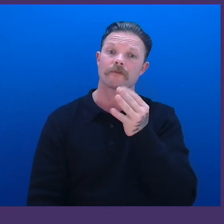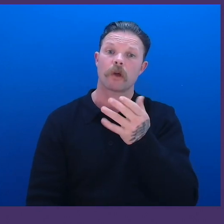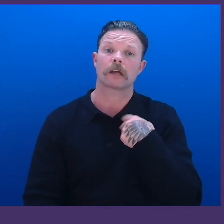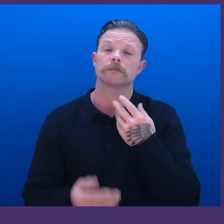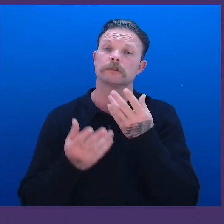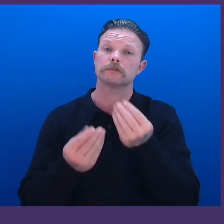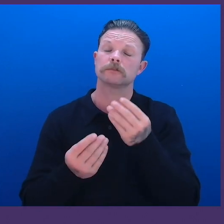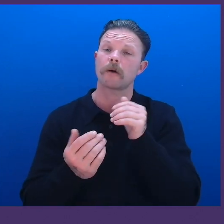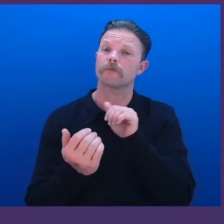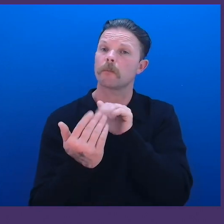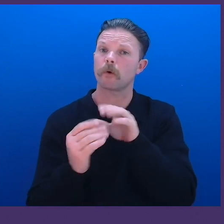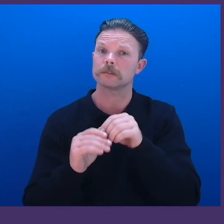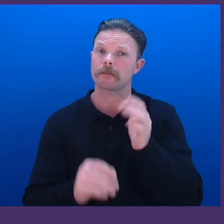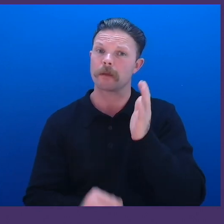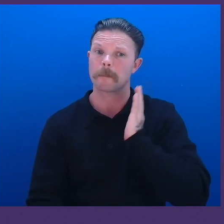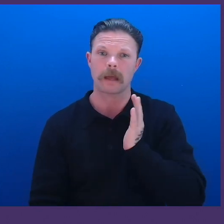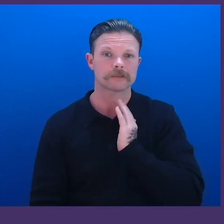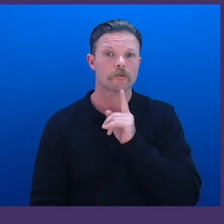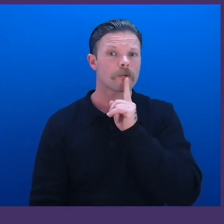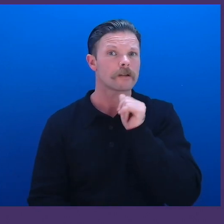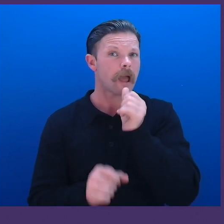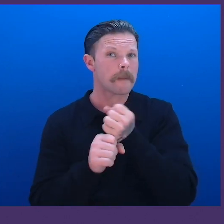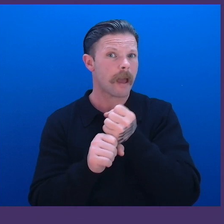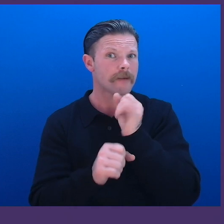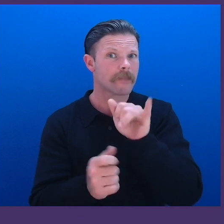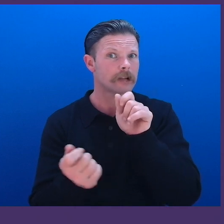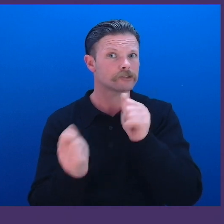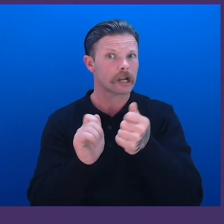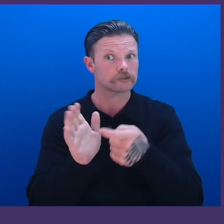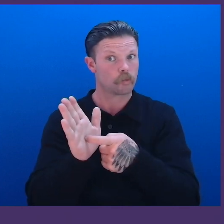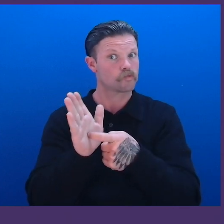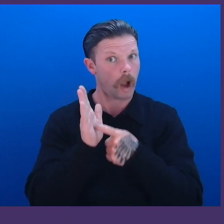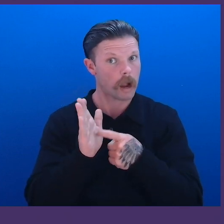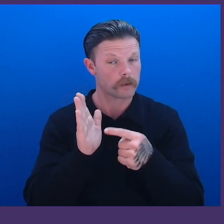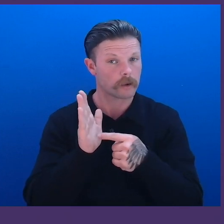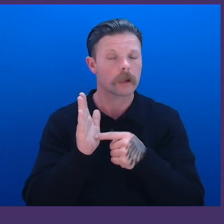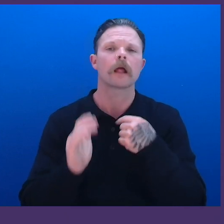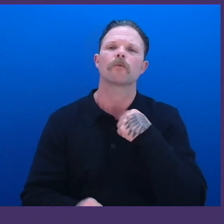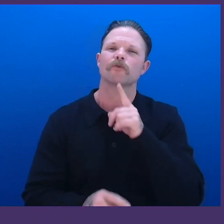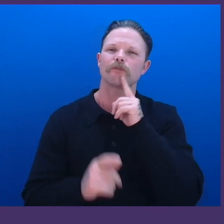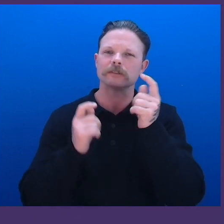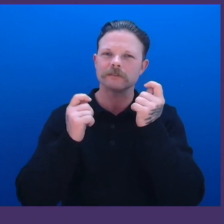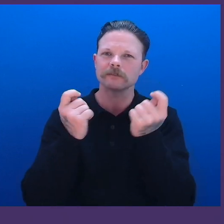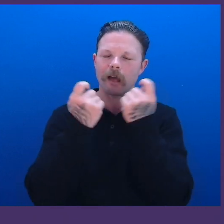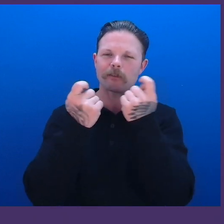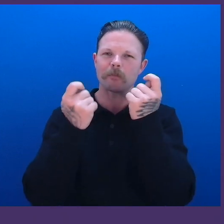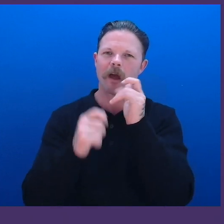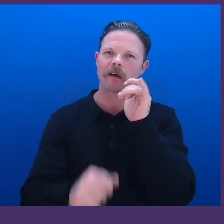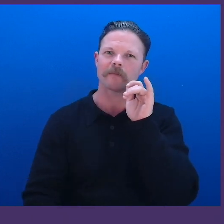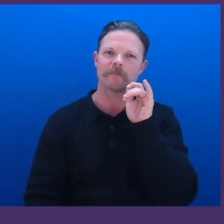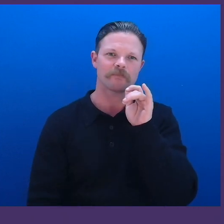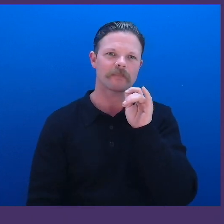they do not make the change required. So, we celebrate that, at the European level and also